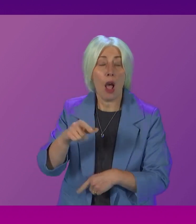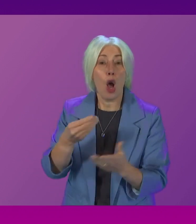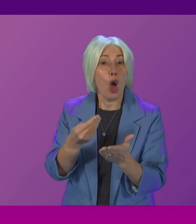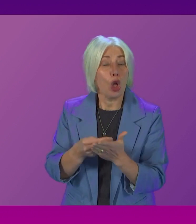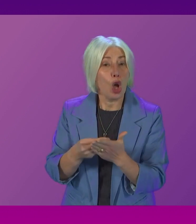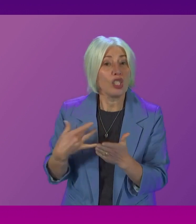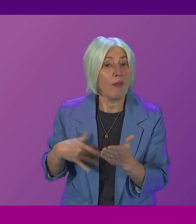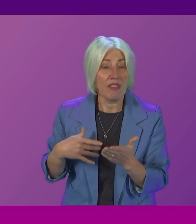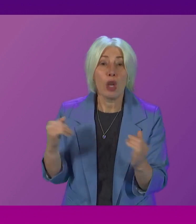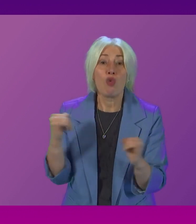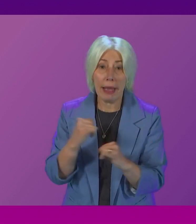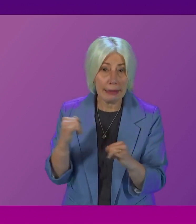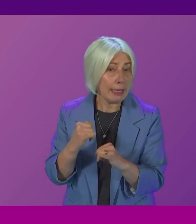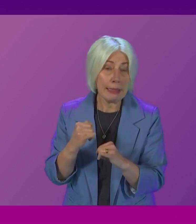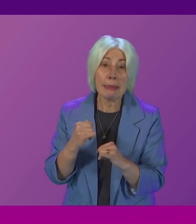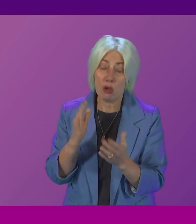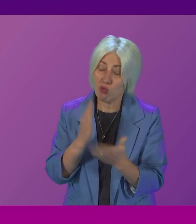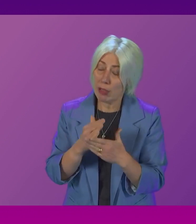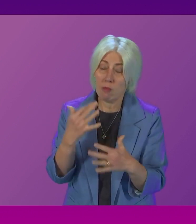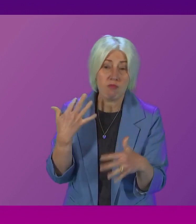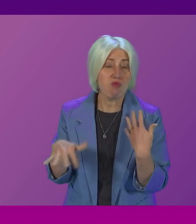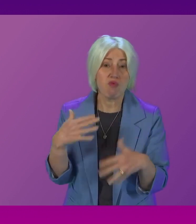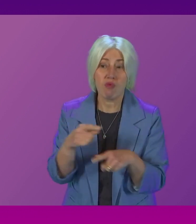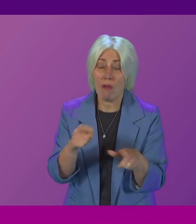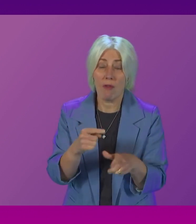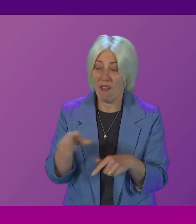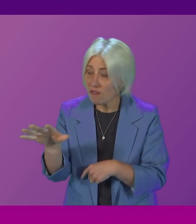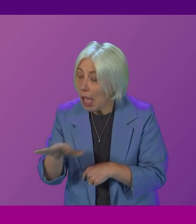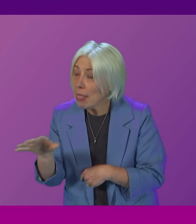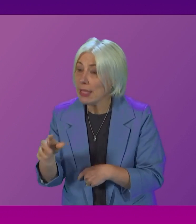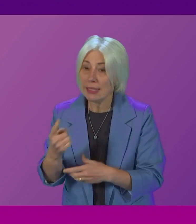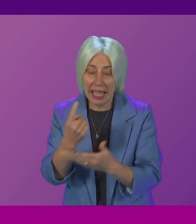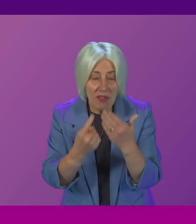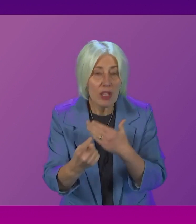crisis is hurting many individuals, families and businesses right across the country.